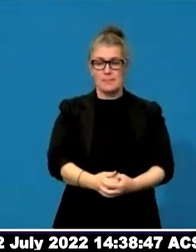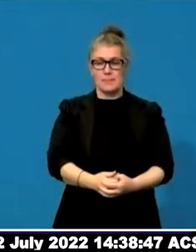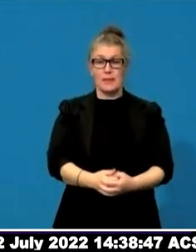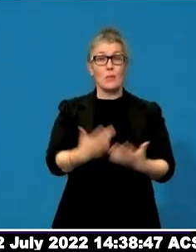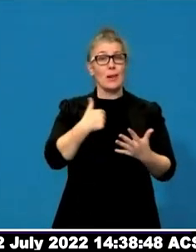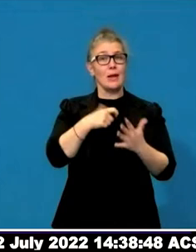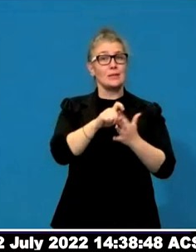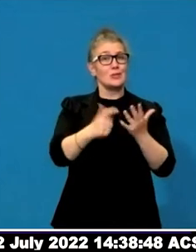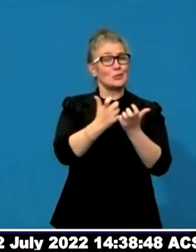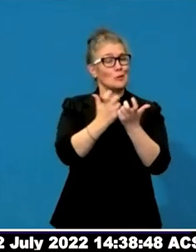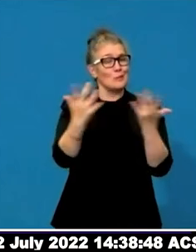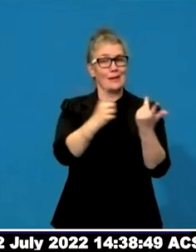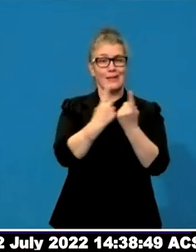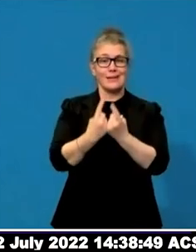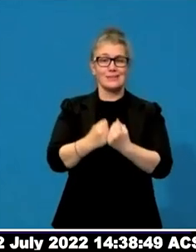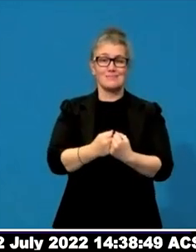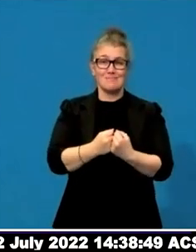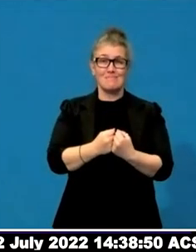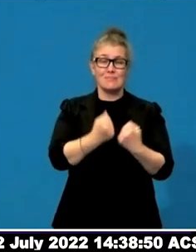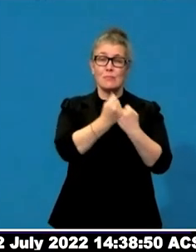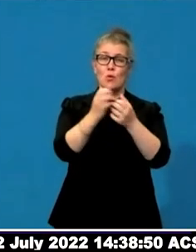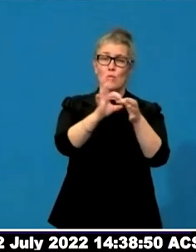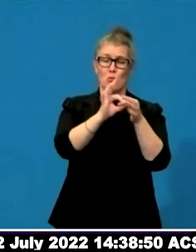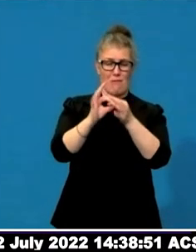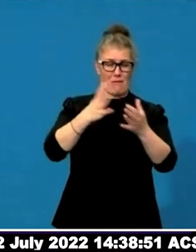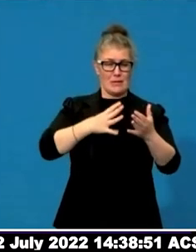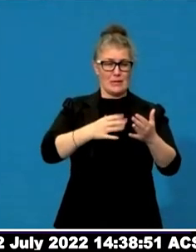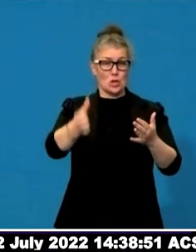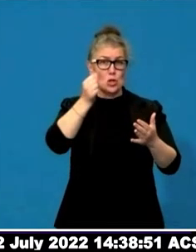A support coordinator has to be across absolutely everything.